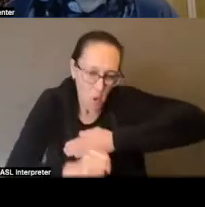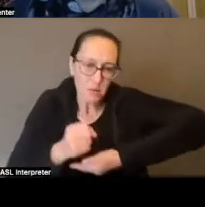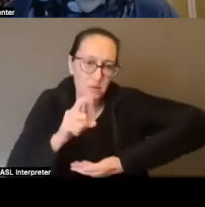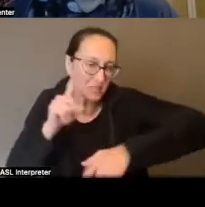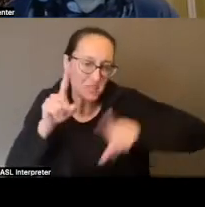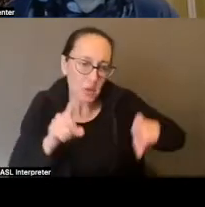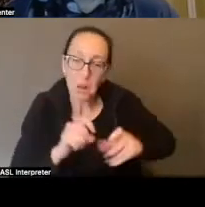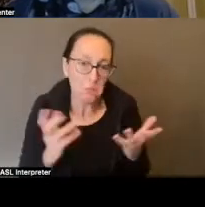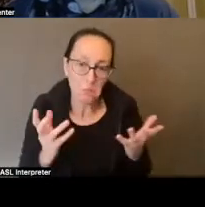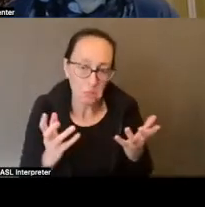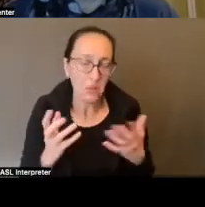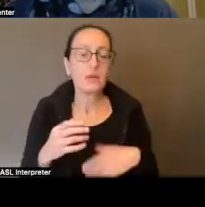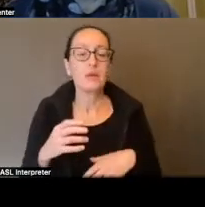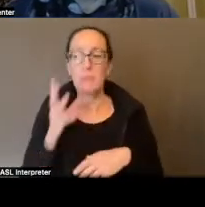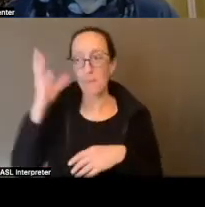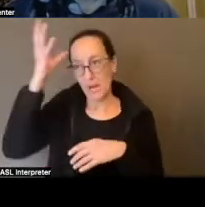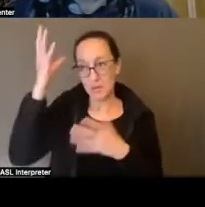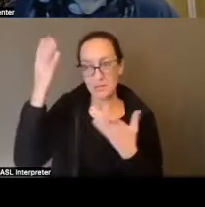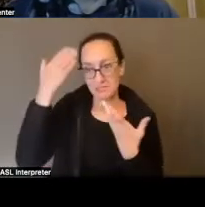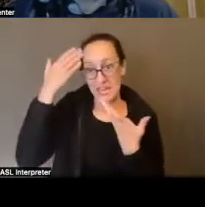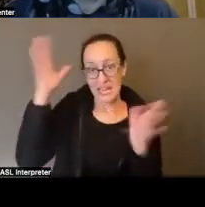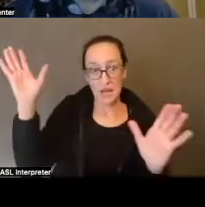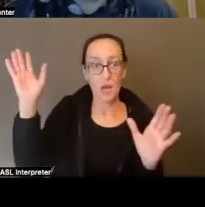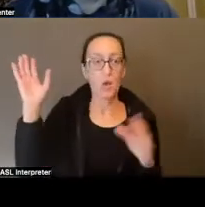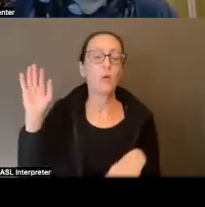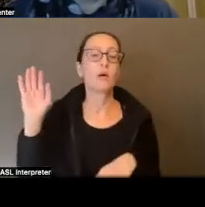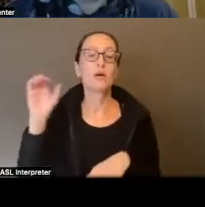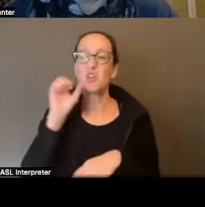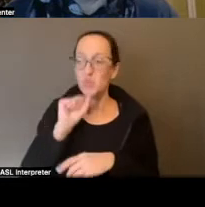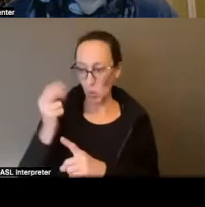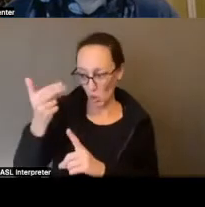They started me on Cued American English at 18 months old,